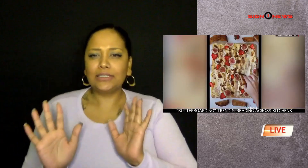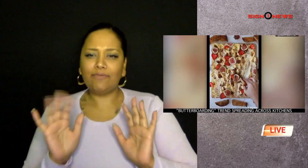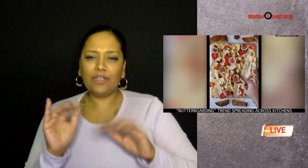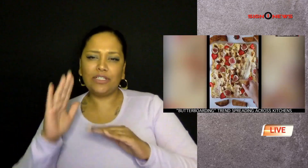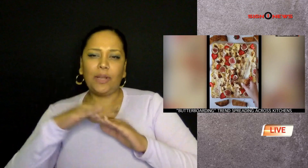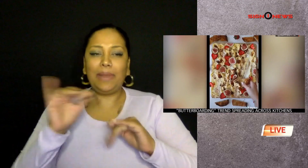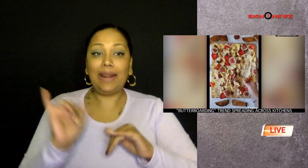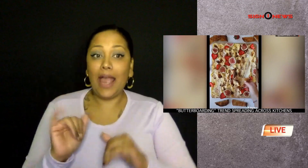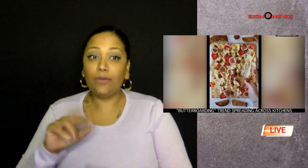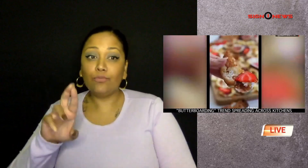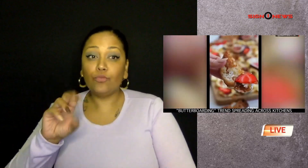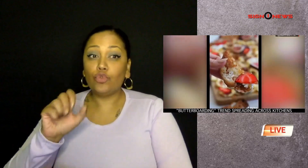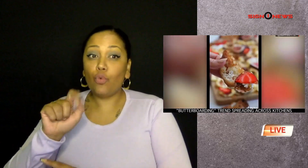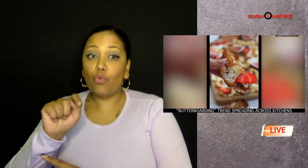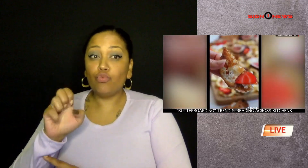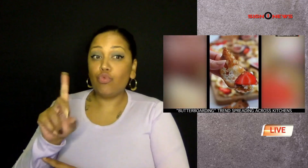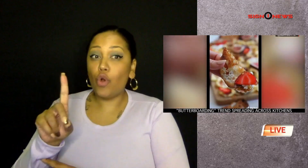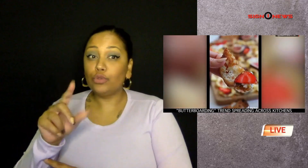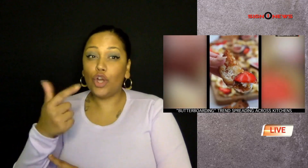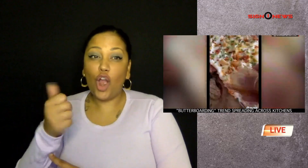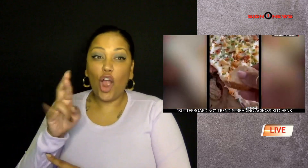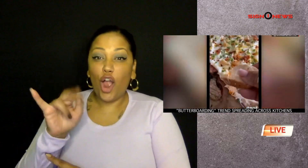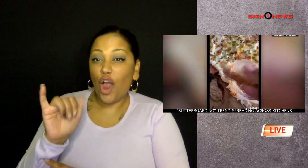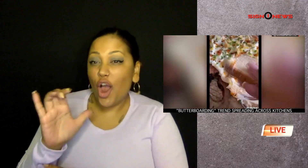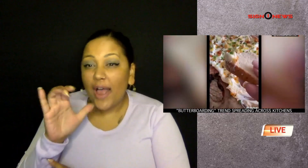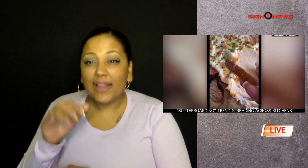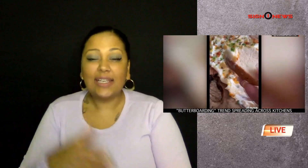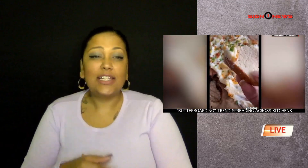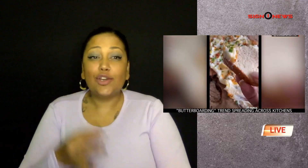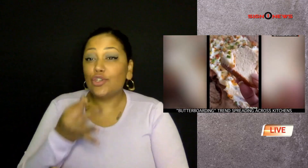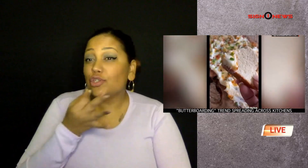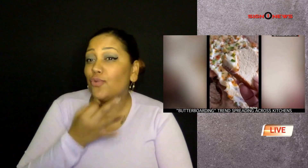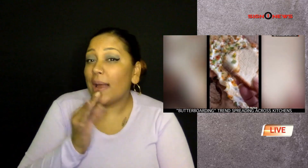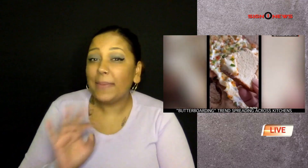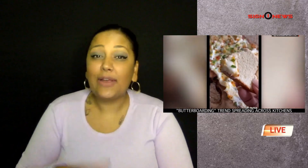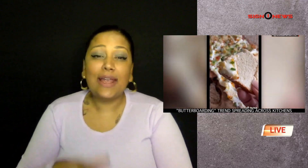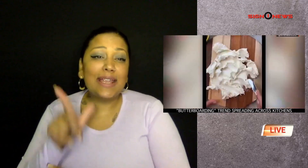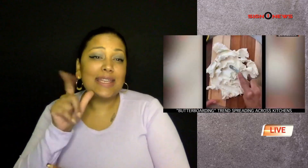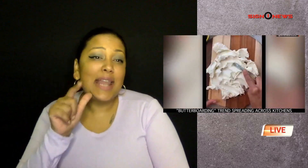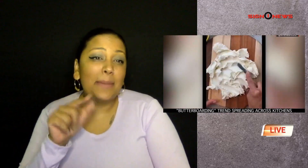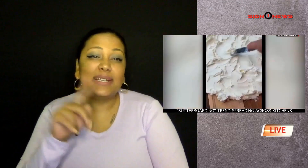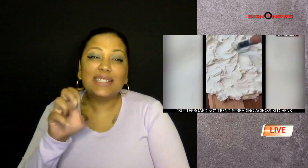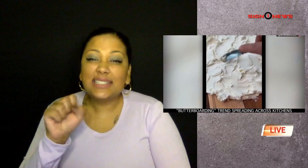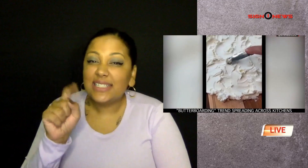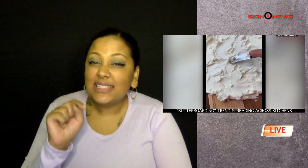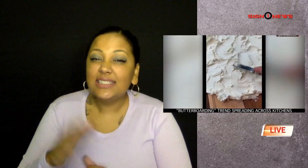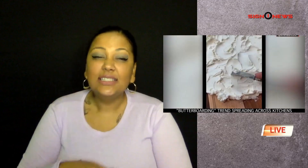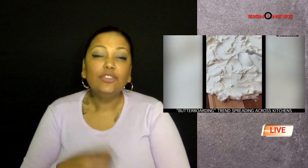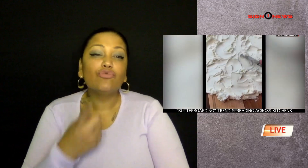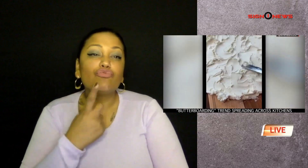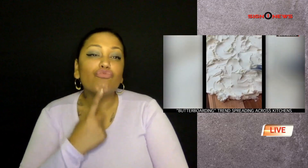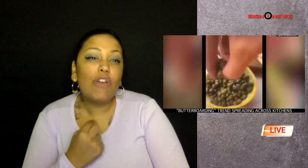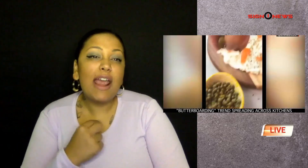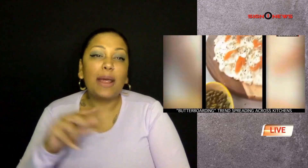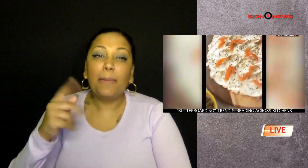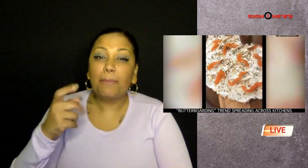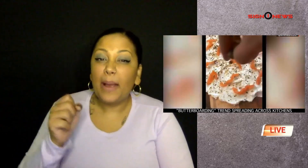Then adding fancy toppings like roasted garlic strawberries lemon zest and red pepper.